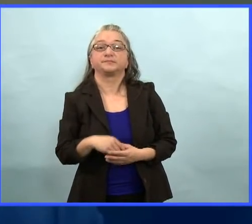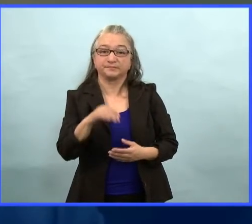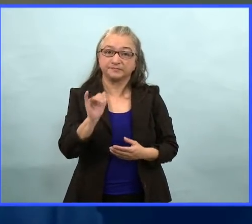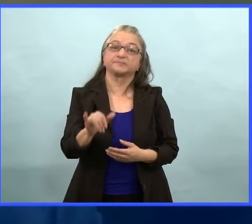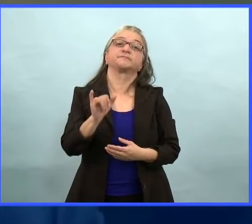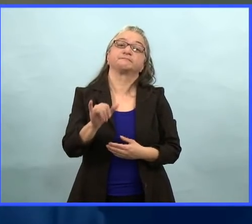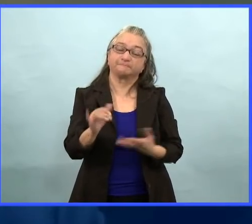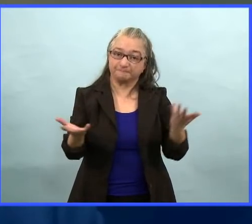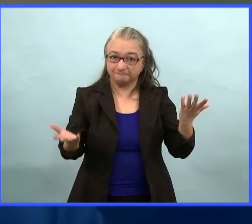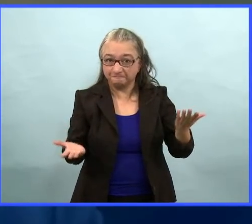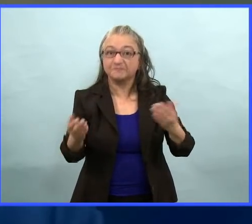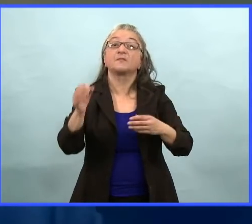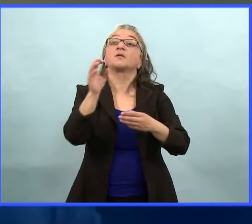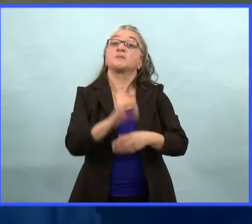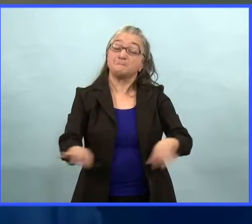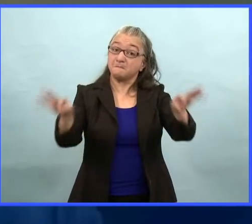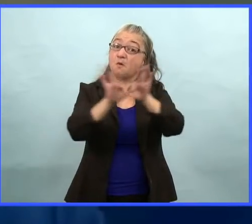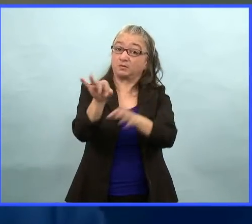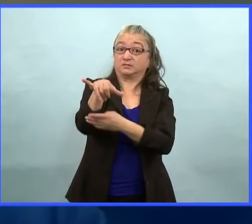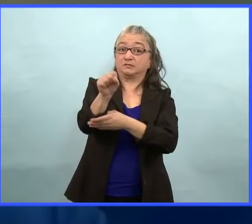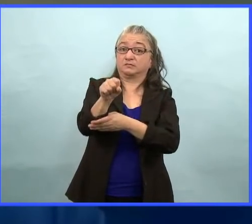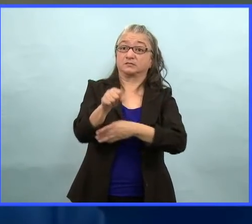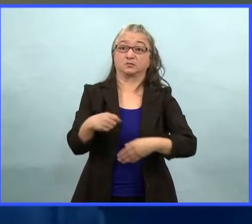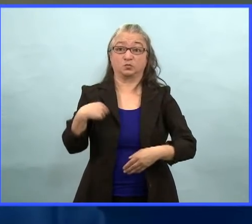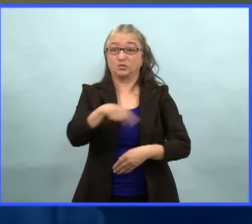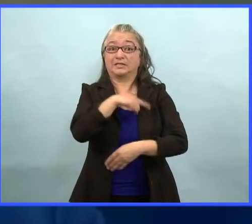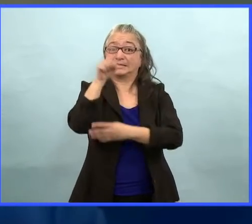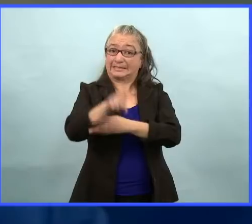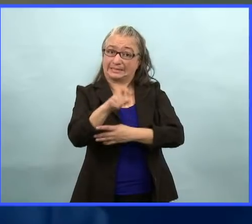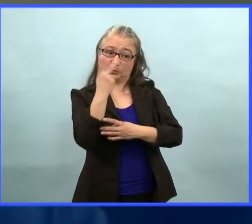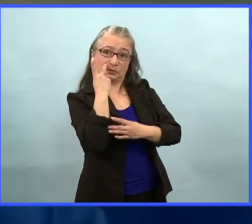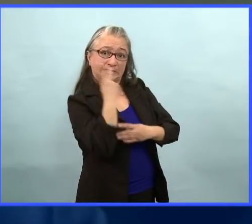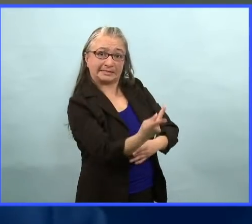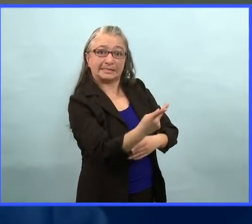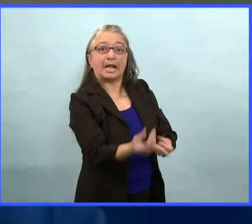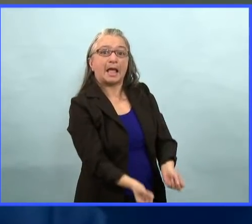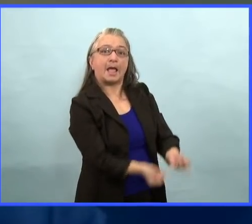with those that are being treated for covered uh directly in the health care system and if that's